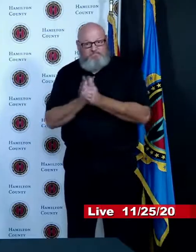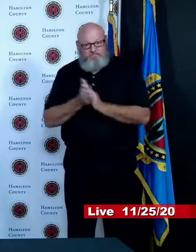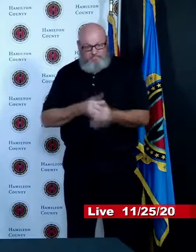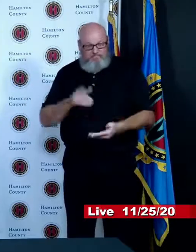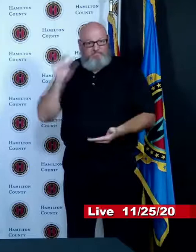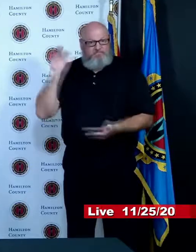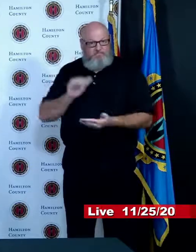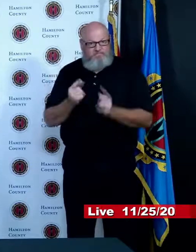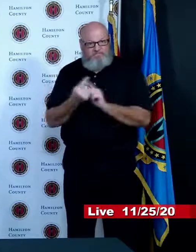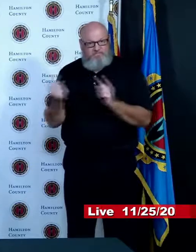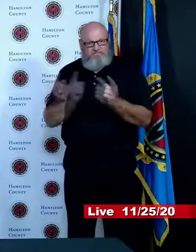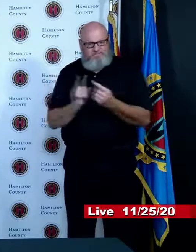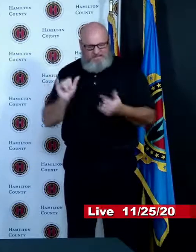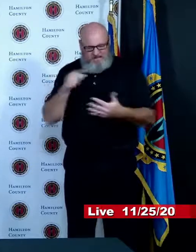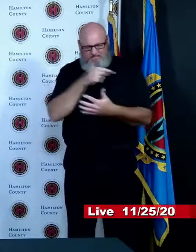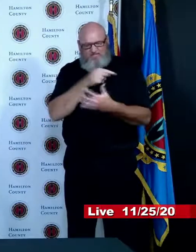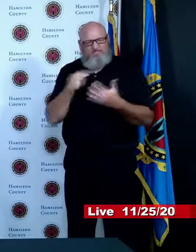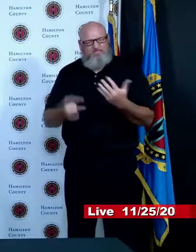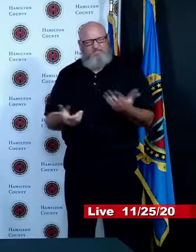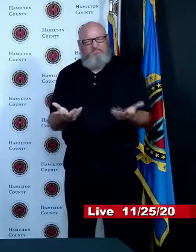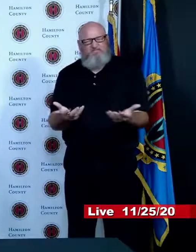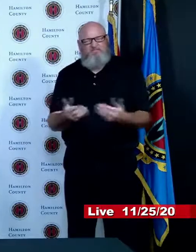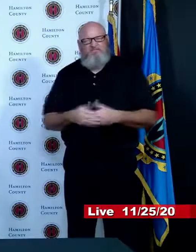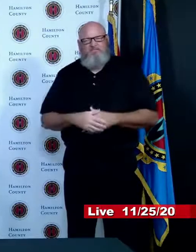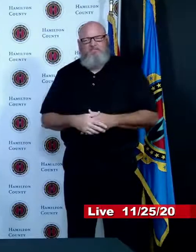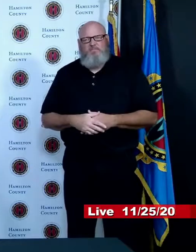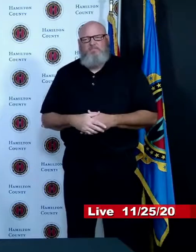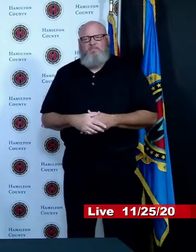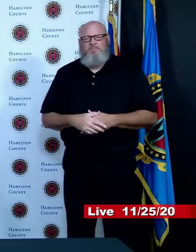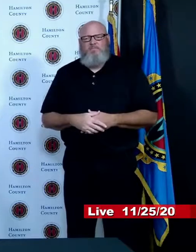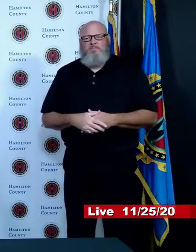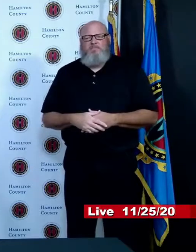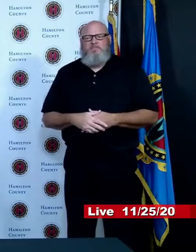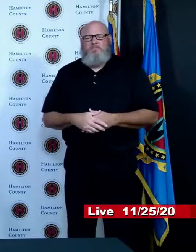a lot of people have altered their behavior and you just heard a bunch of anecdotal stories about